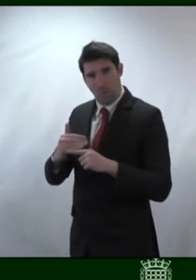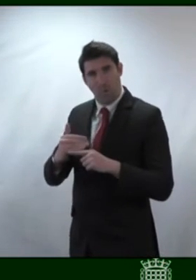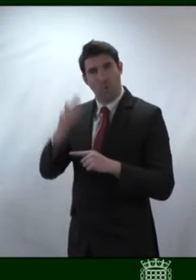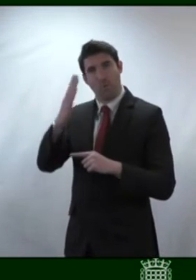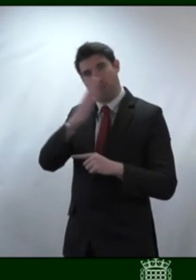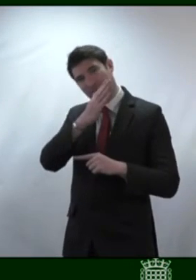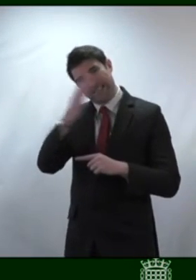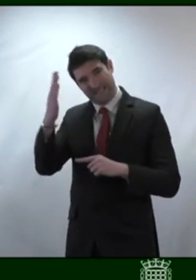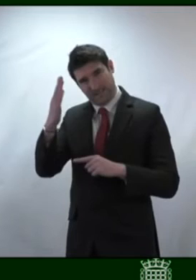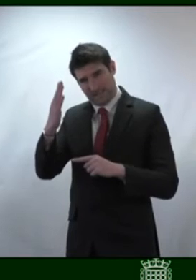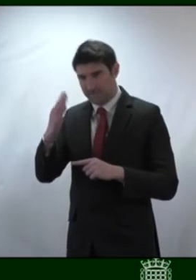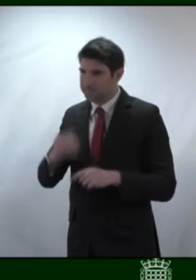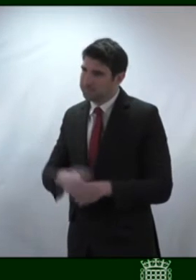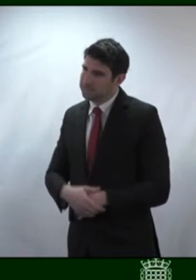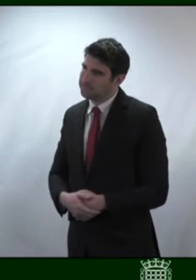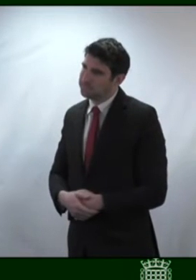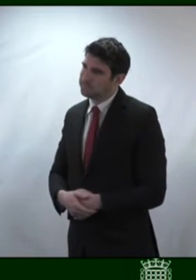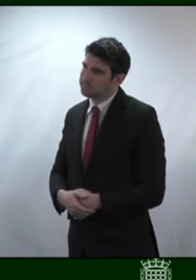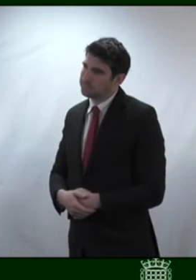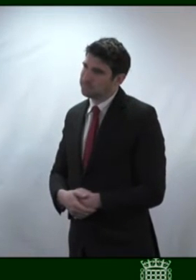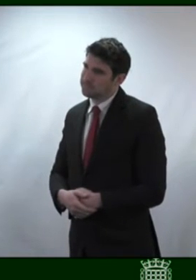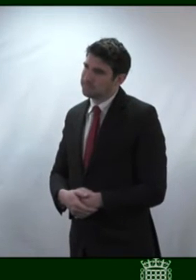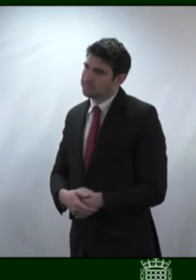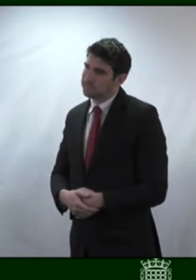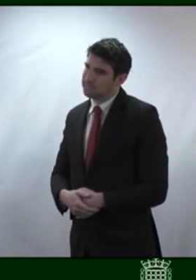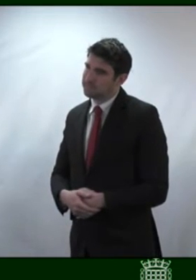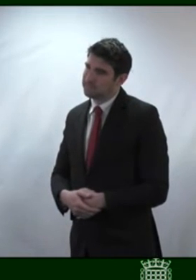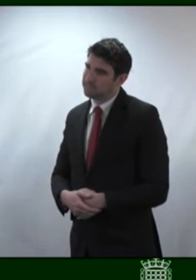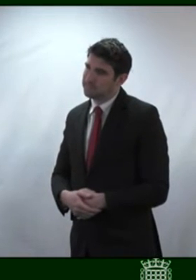and Sunderland West) (Lab) [V] Highly skilled engineers at Centrica’s